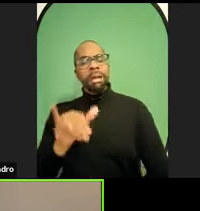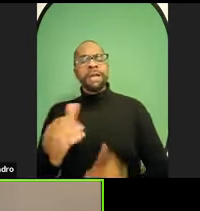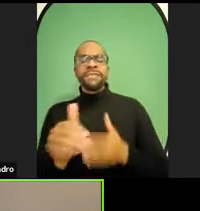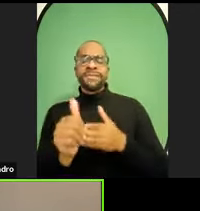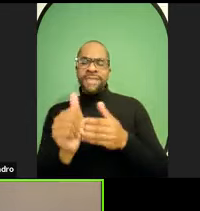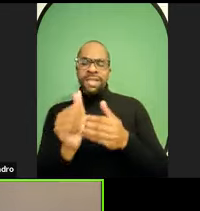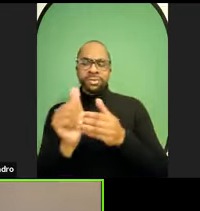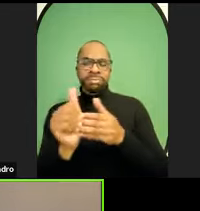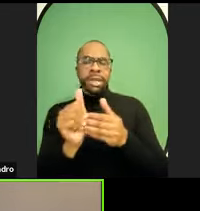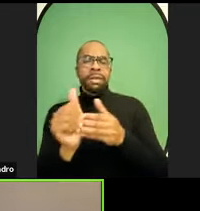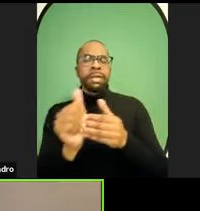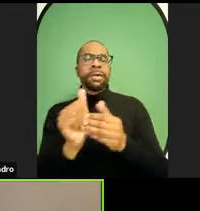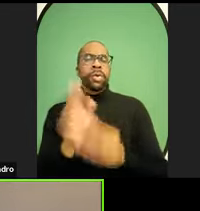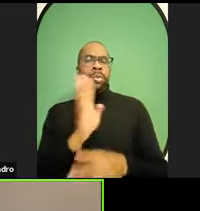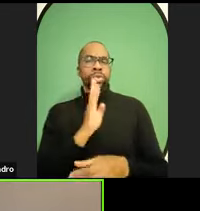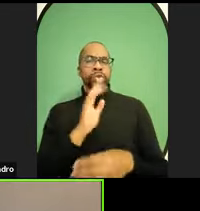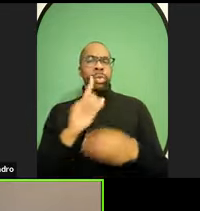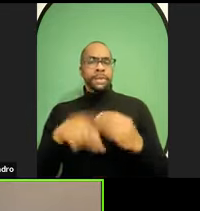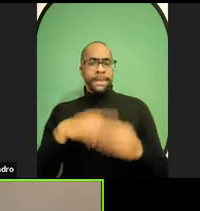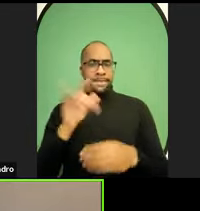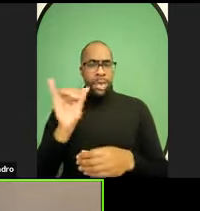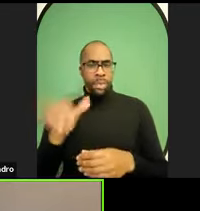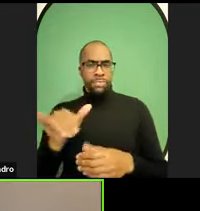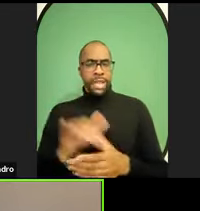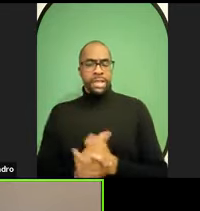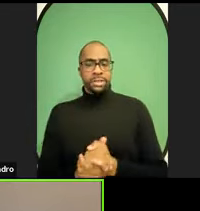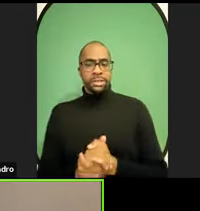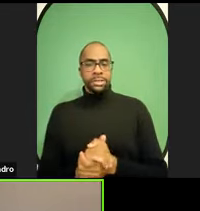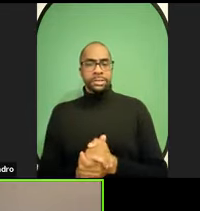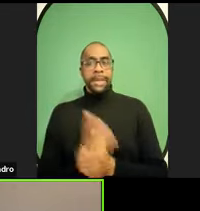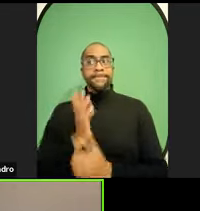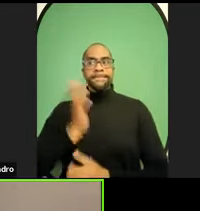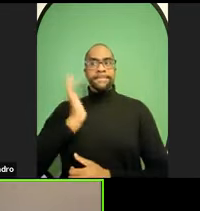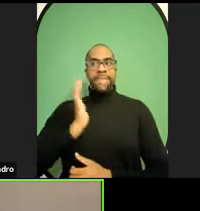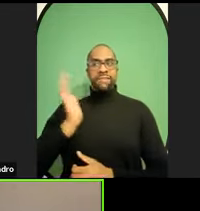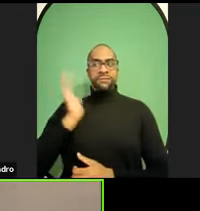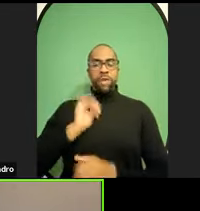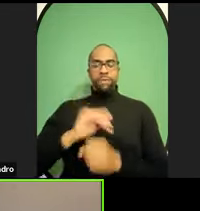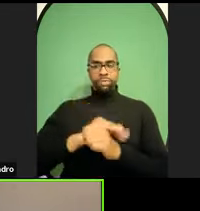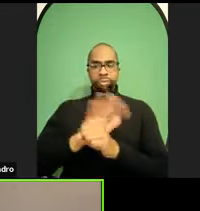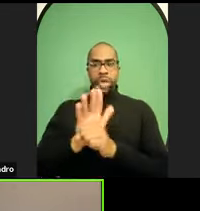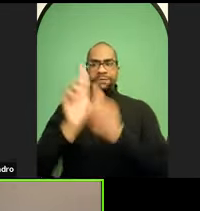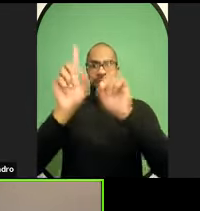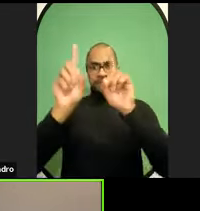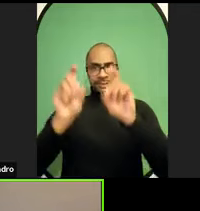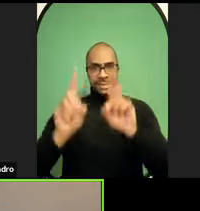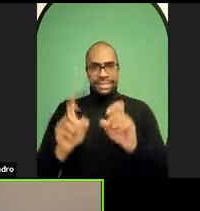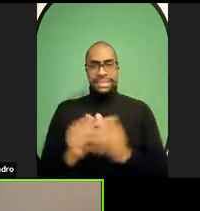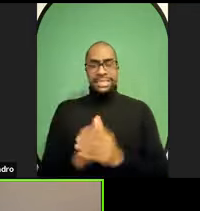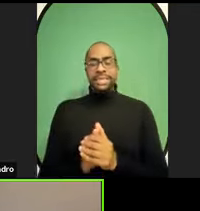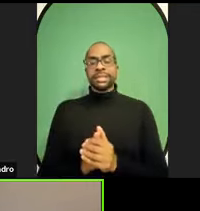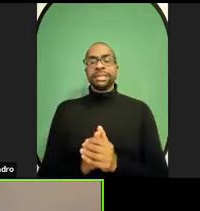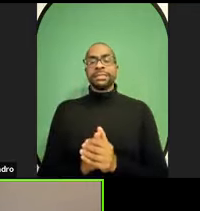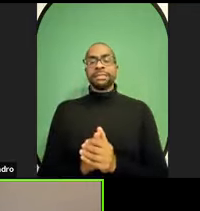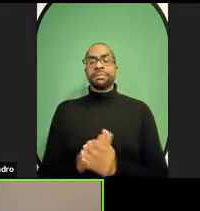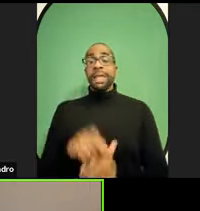it would be important to do it with a pediatrician so those flex with a pediatrician so those flexibilities were talking about beforehand. During the, the COvert testing days During the, the COvert testing